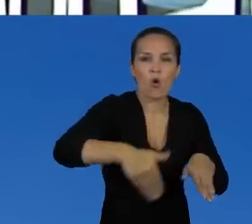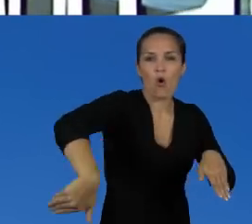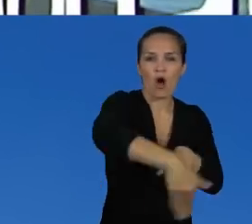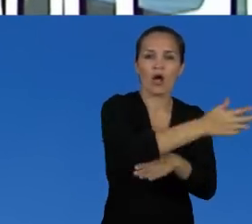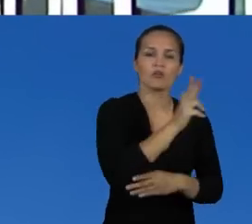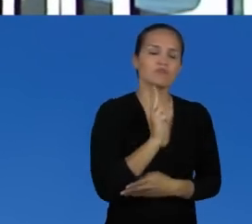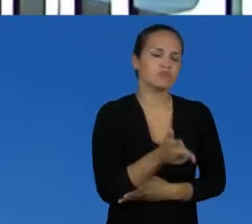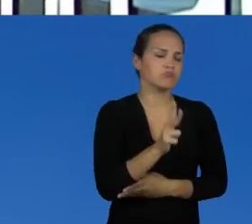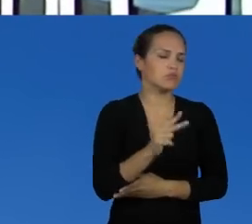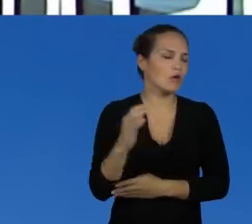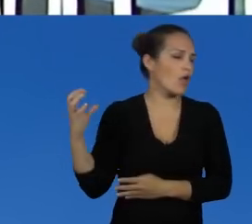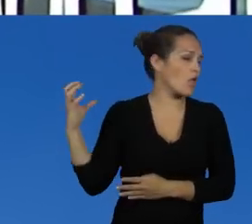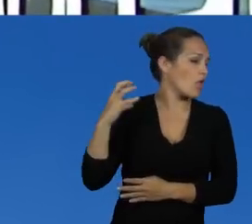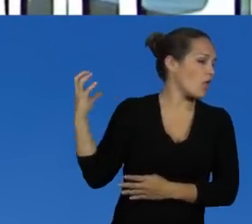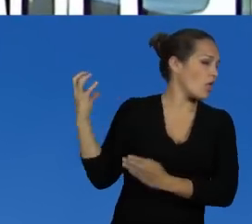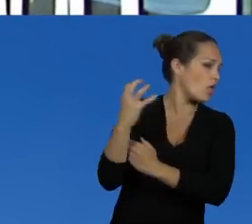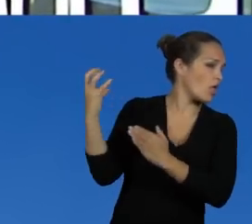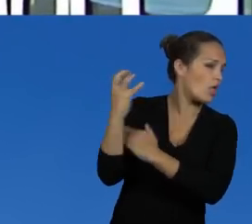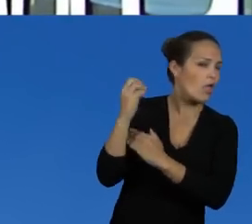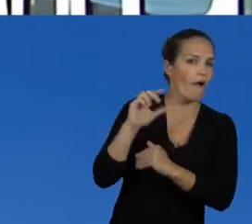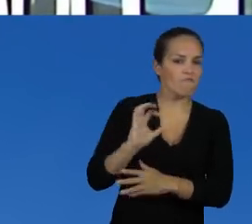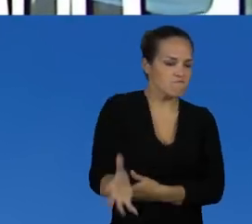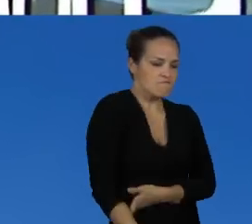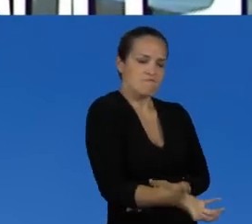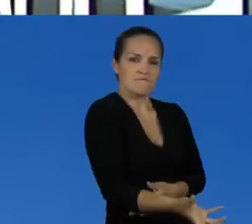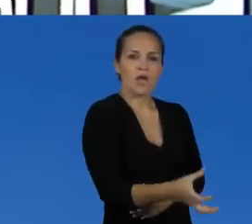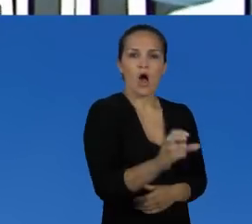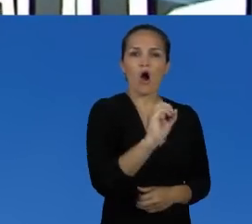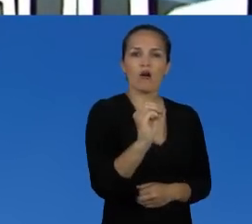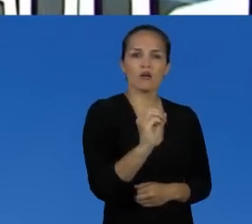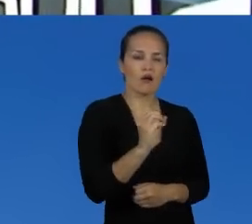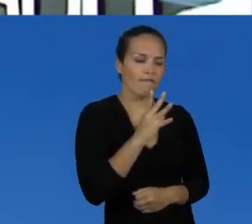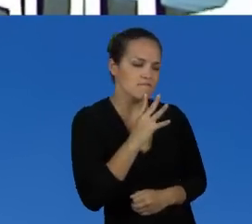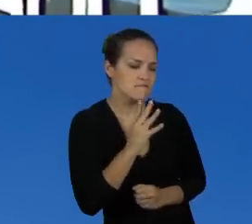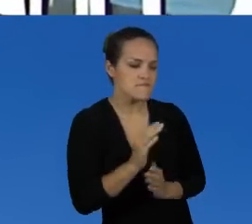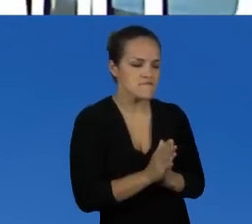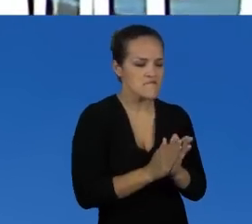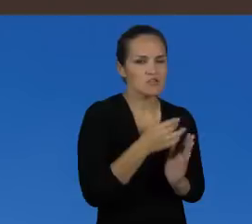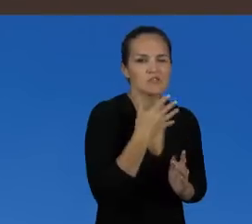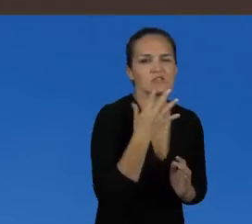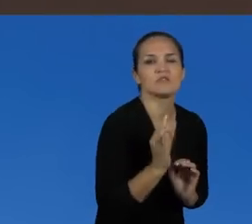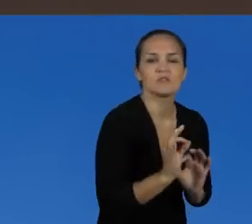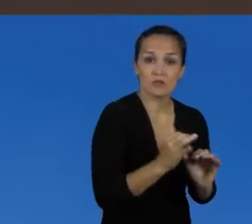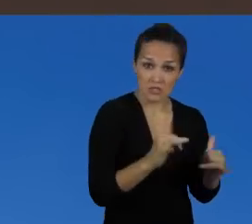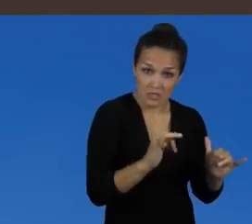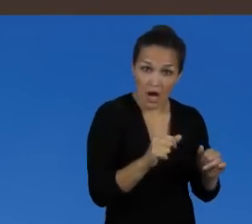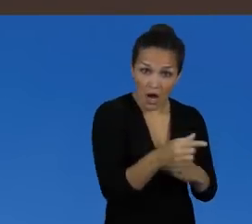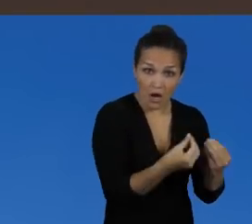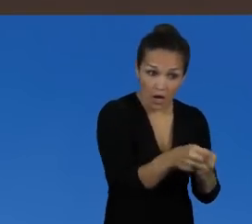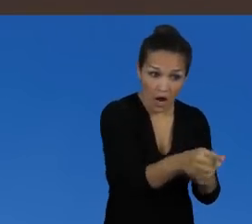you've been catcalled or they have touched you without consent on the street.